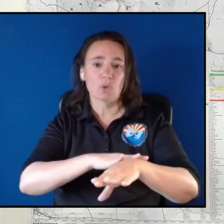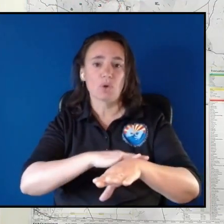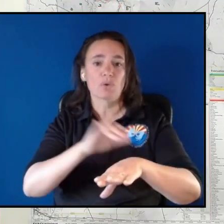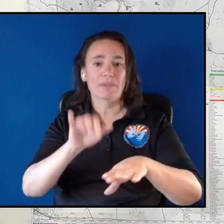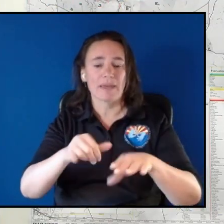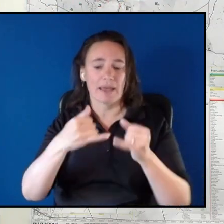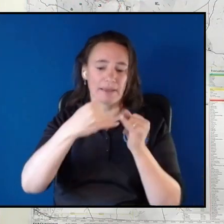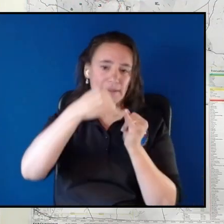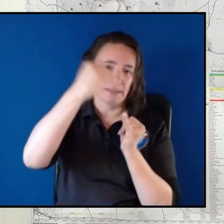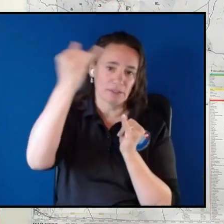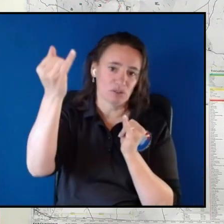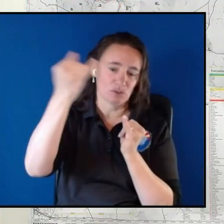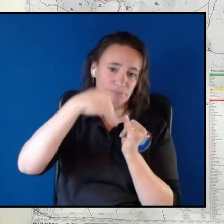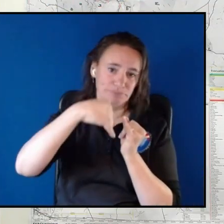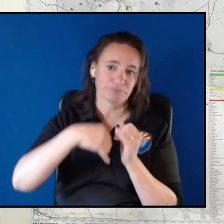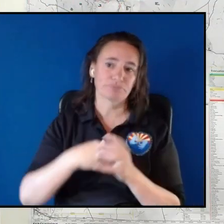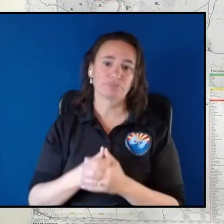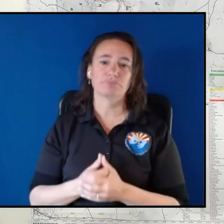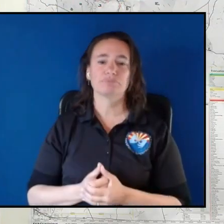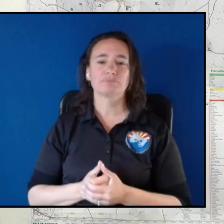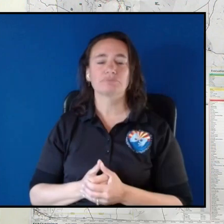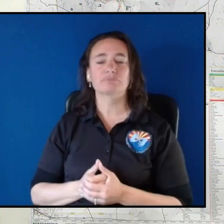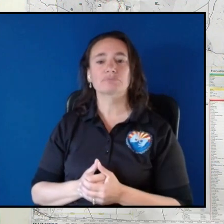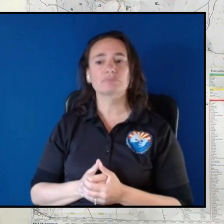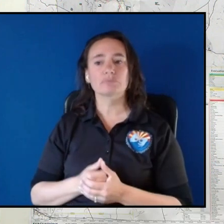Coming over here up into the Hamilton Mesa, those handlines are in,